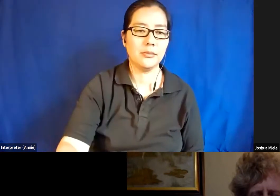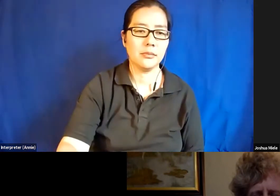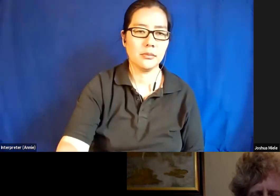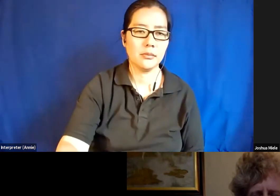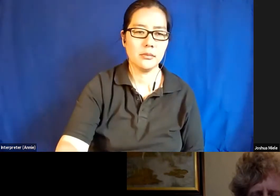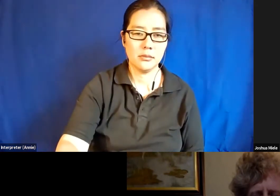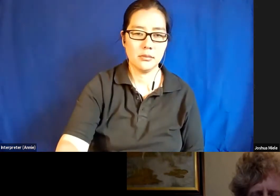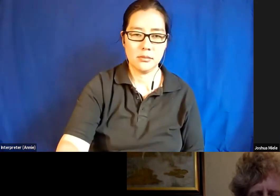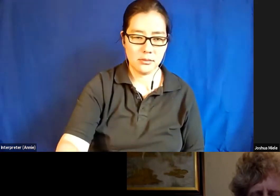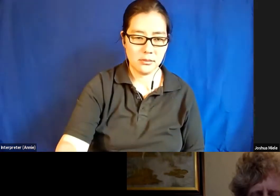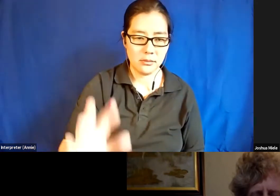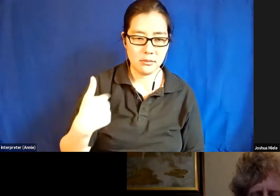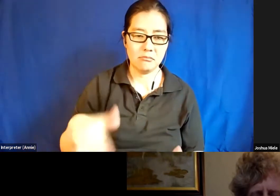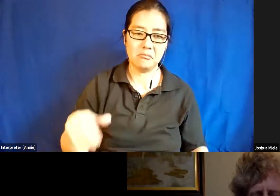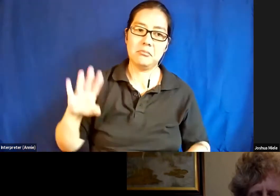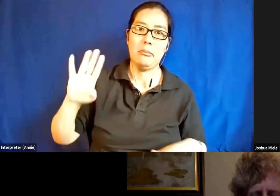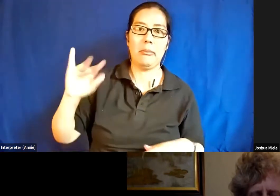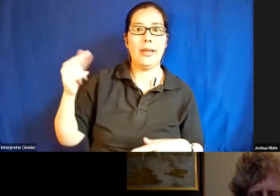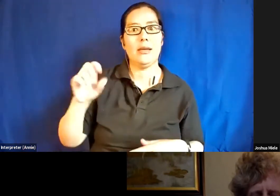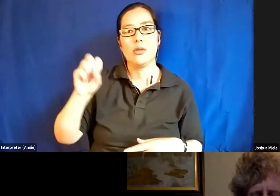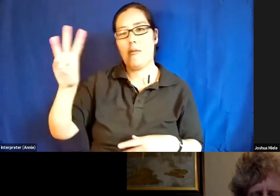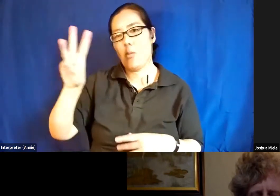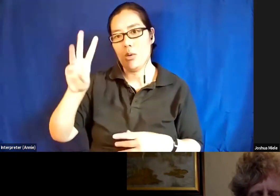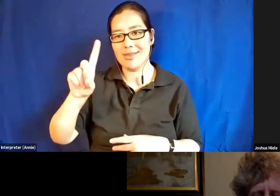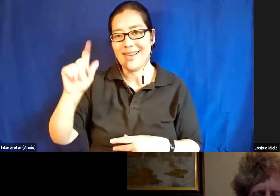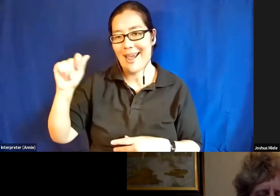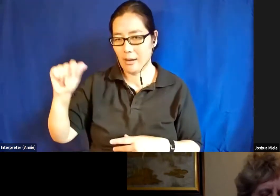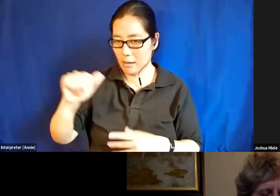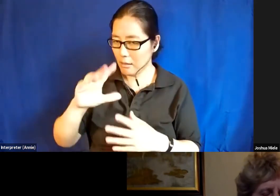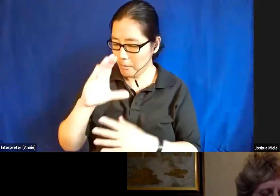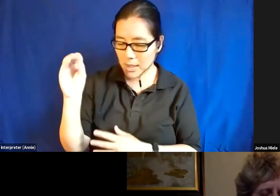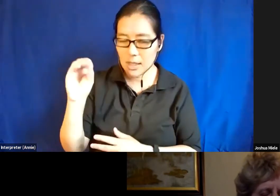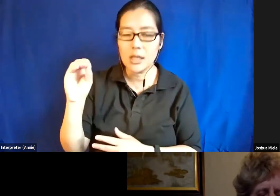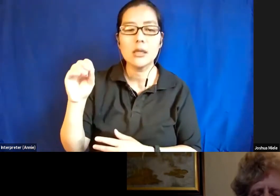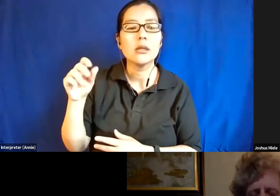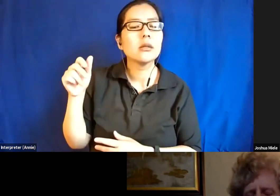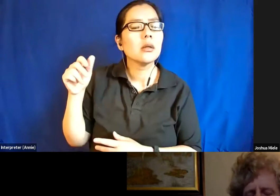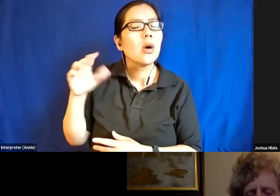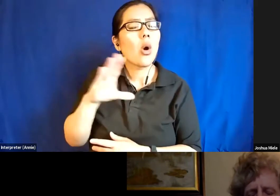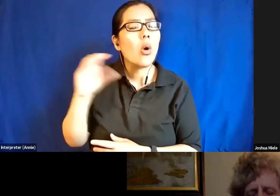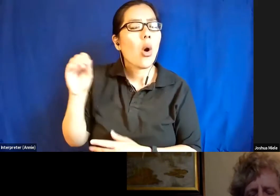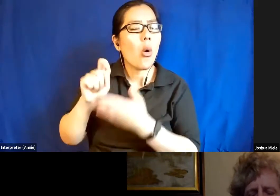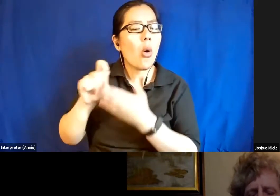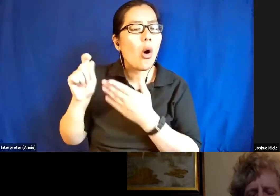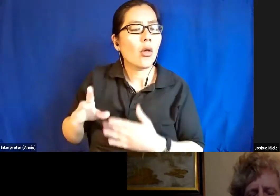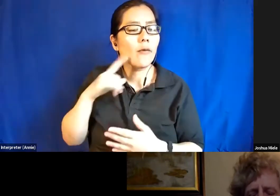data big company. And you are the coauthor of reach for the stars and accessible